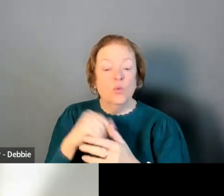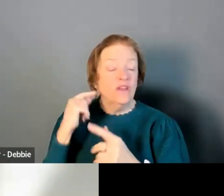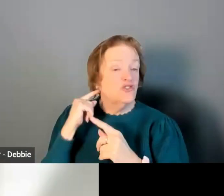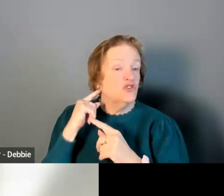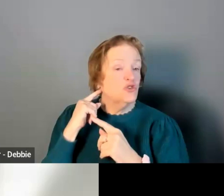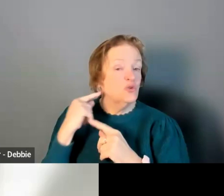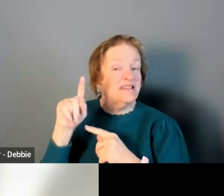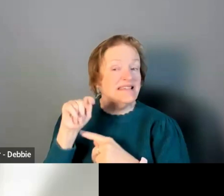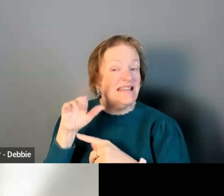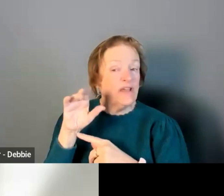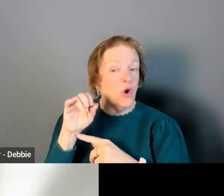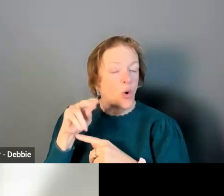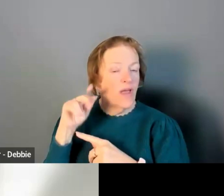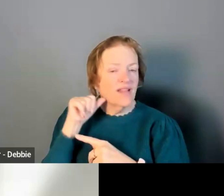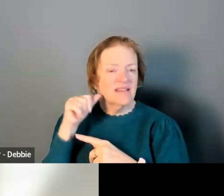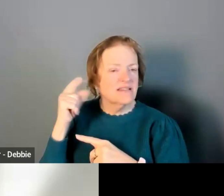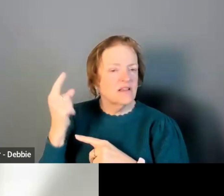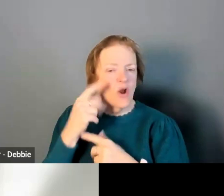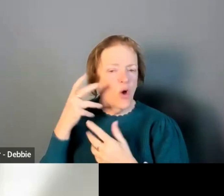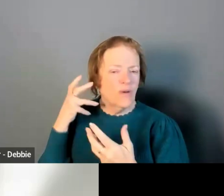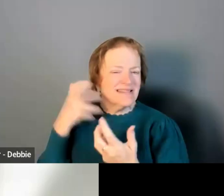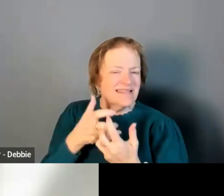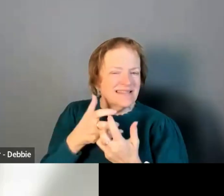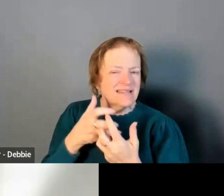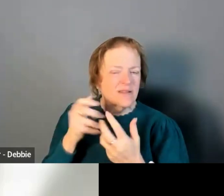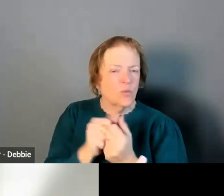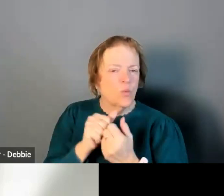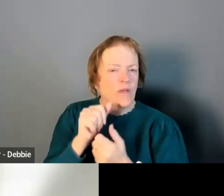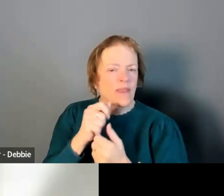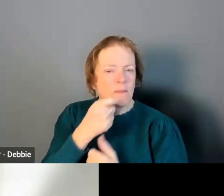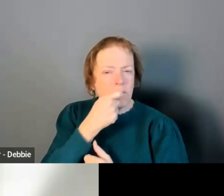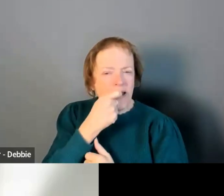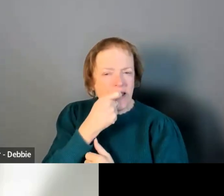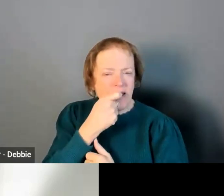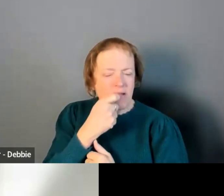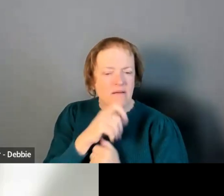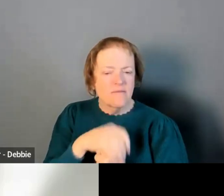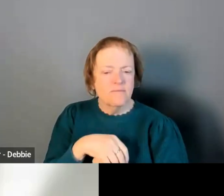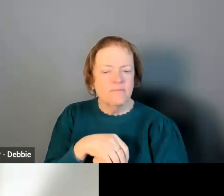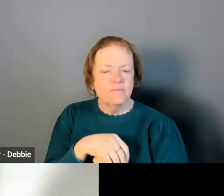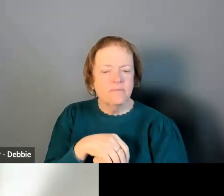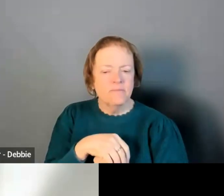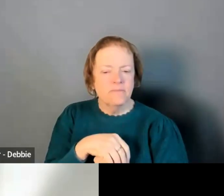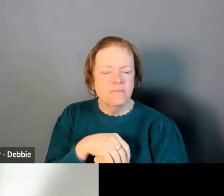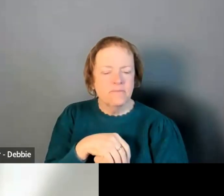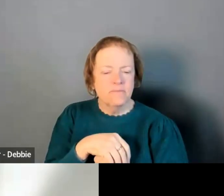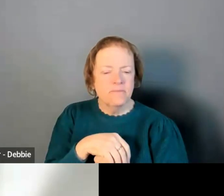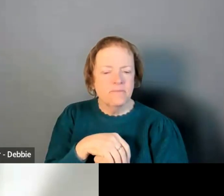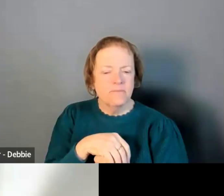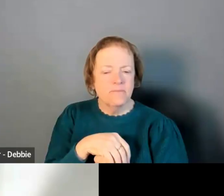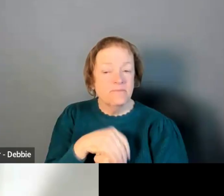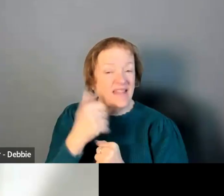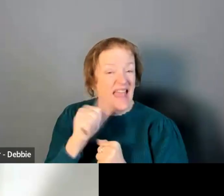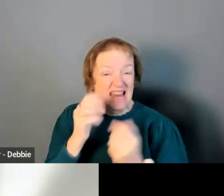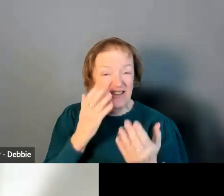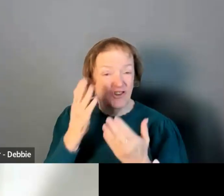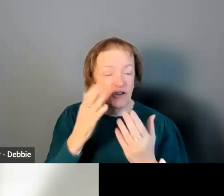I was hoping it would be easier for the class staff. Any suggestions? Okay, I have a, I have a big suggestion that'll probably help,